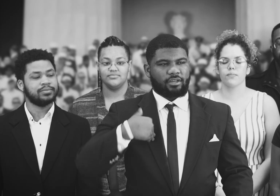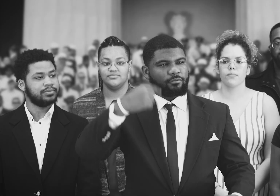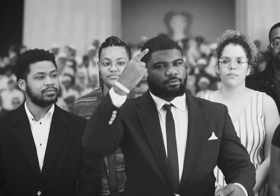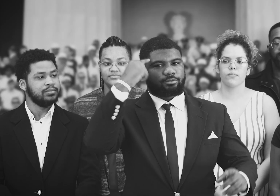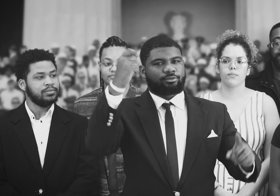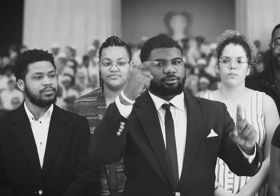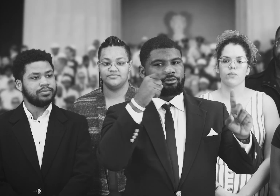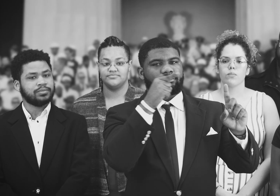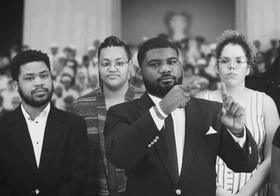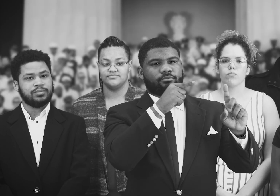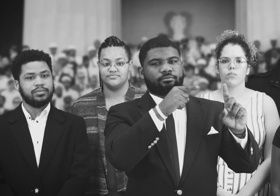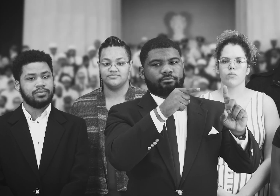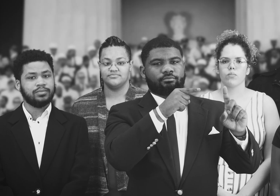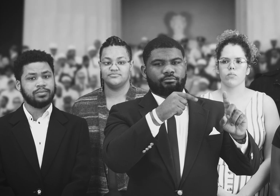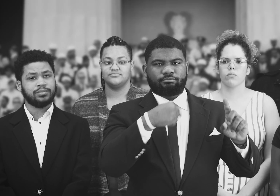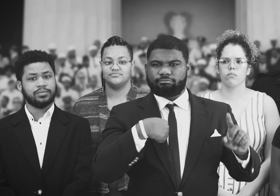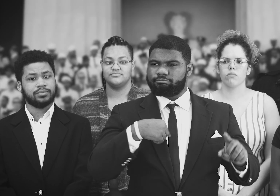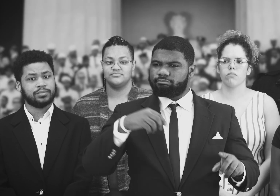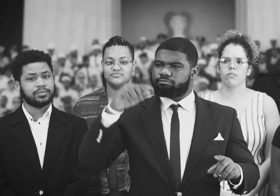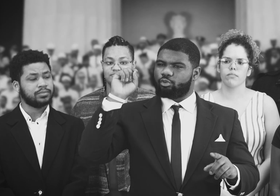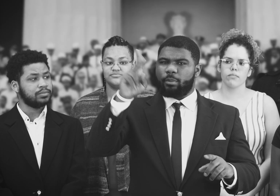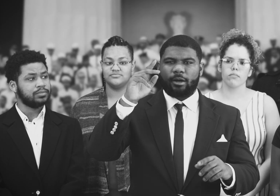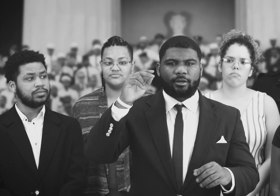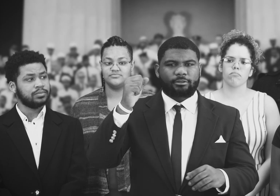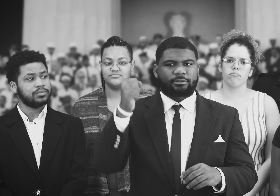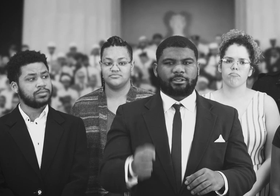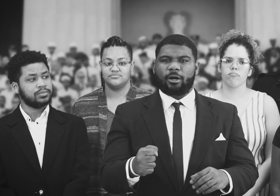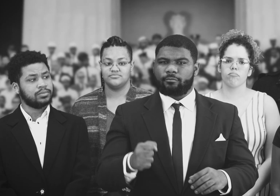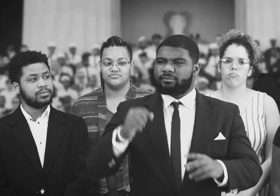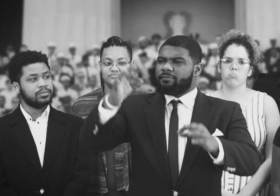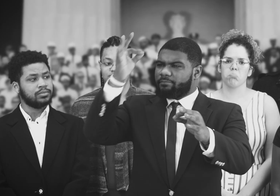This is our hope. This is the faith that I go back to the South with.